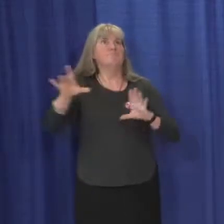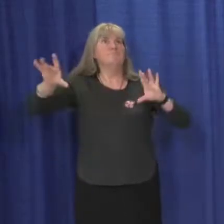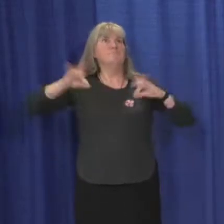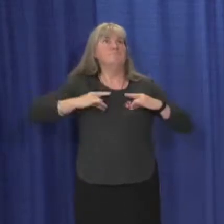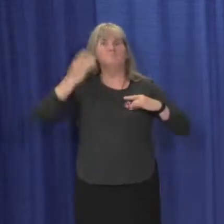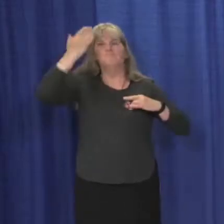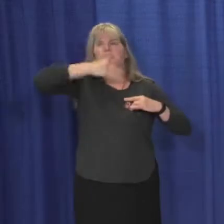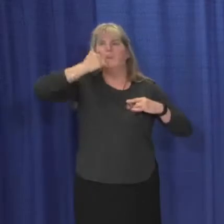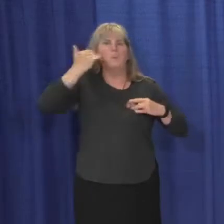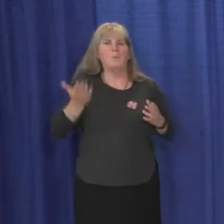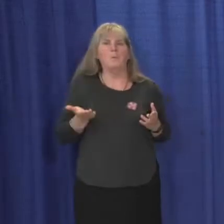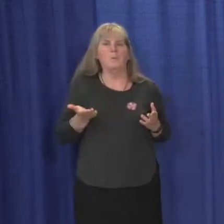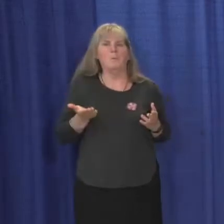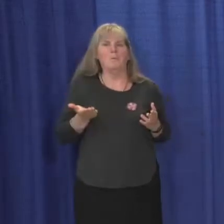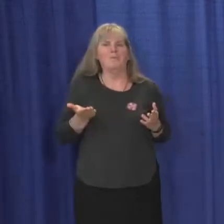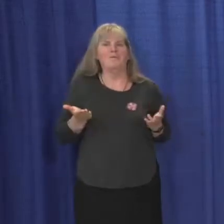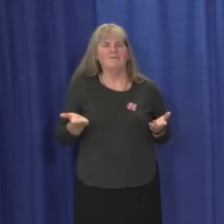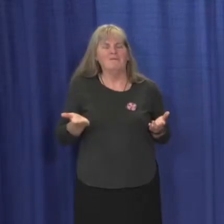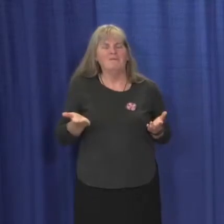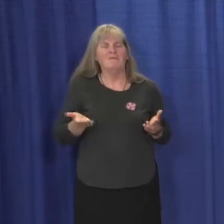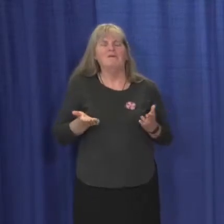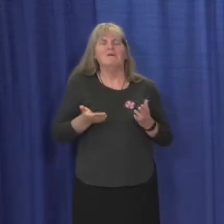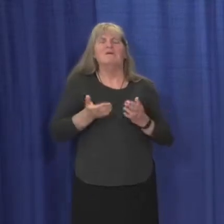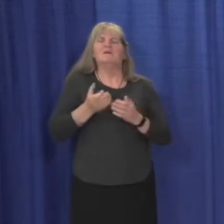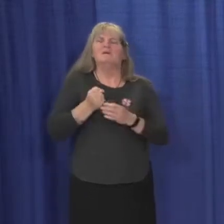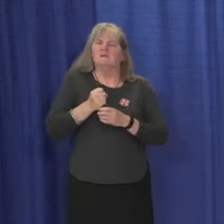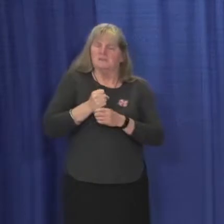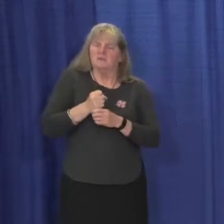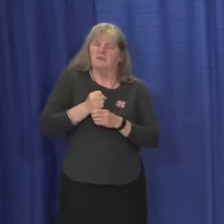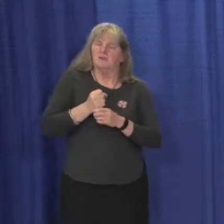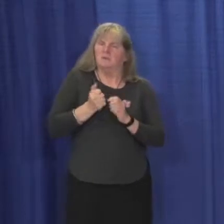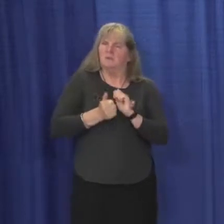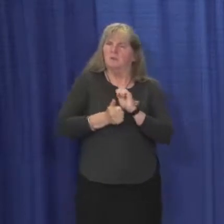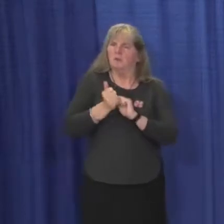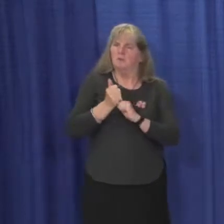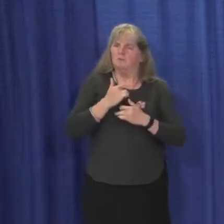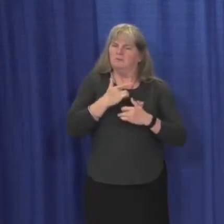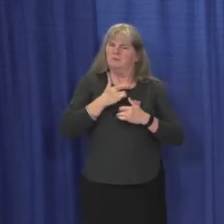without knowing it. And I think infection continues